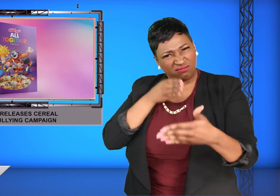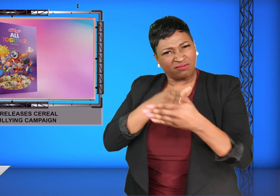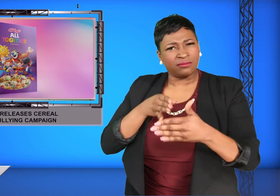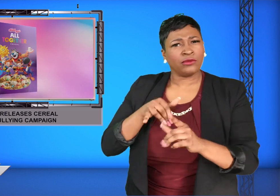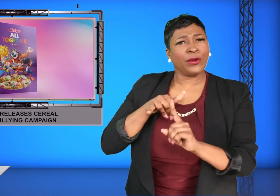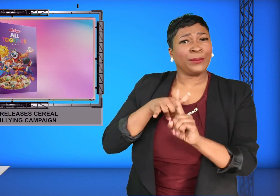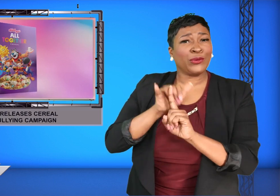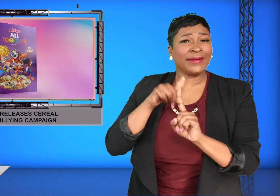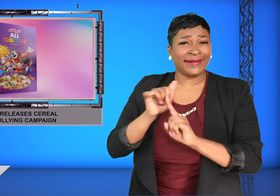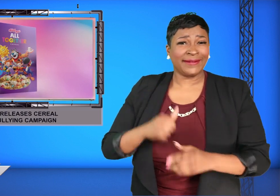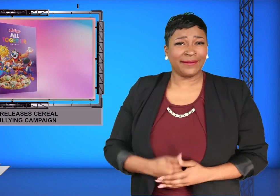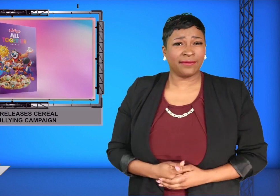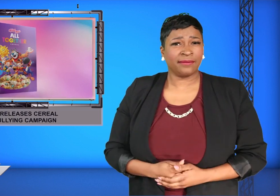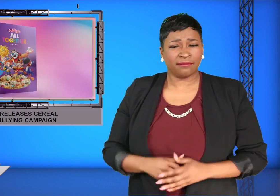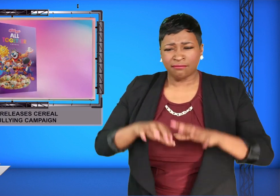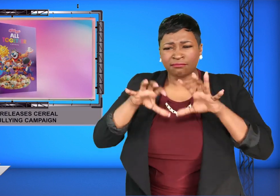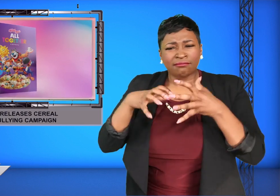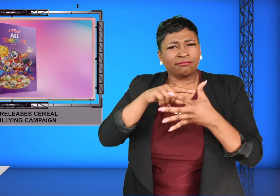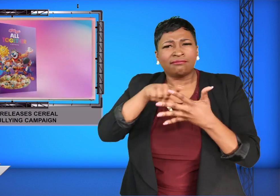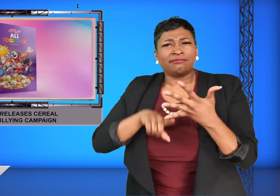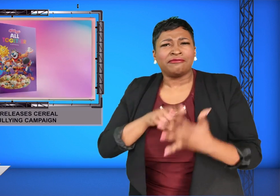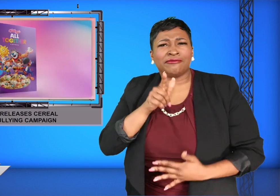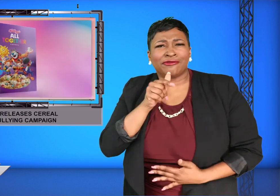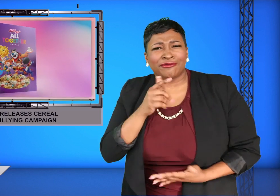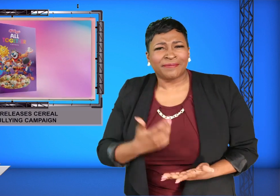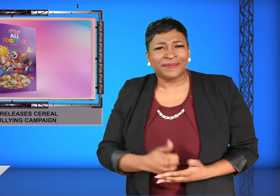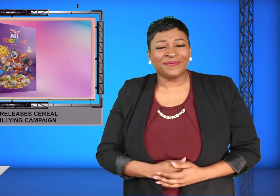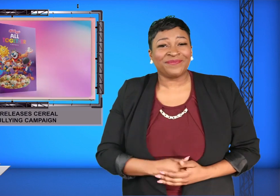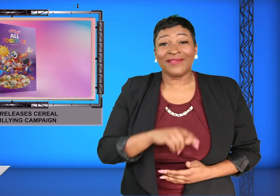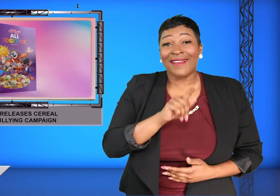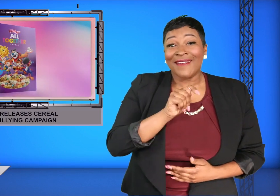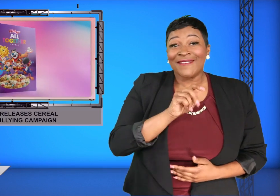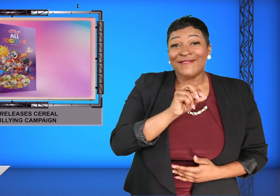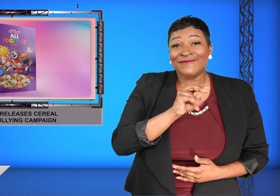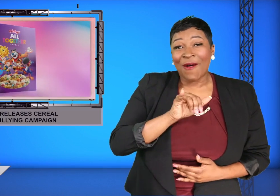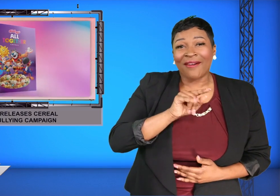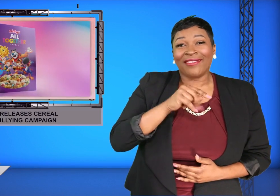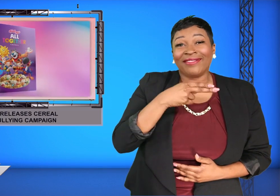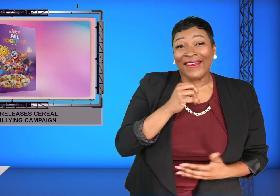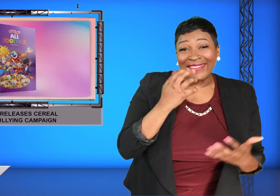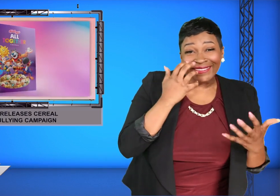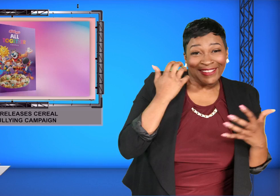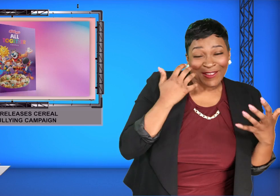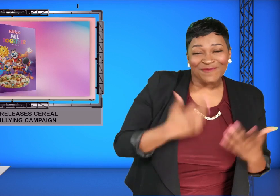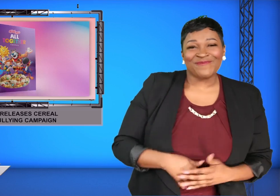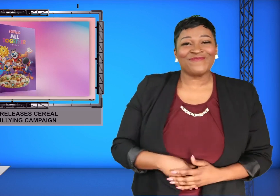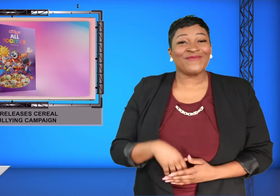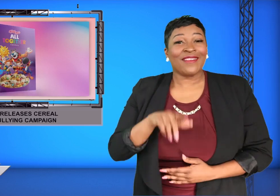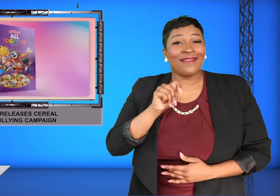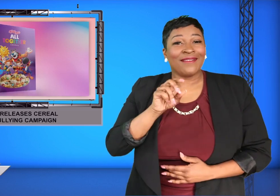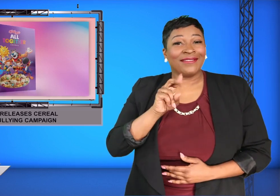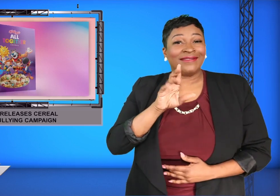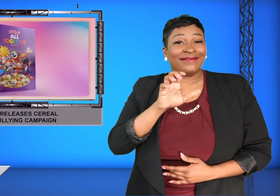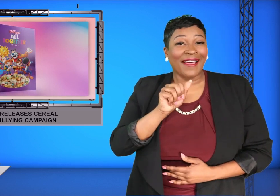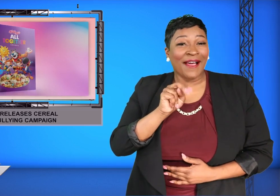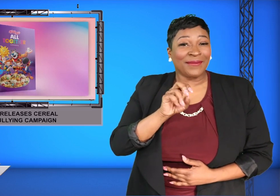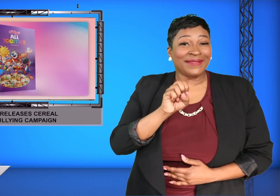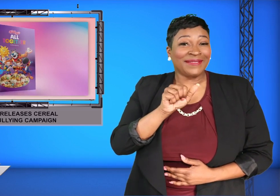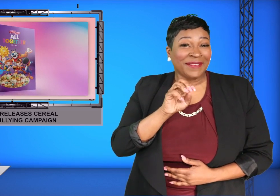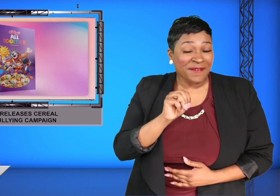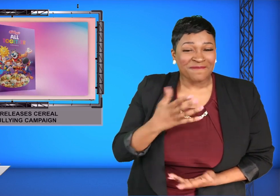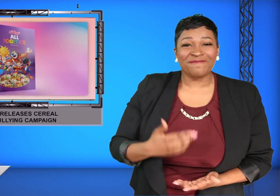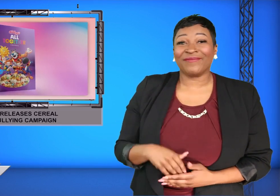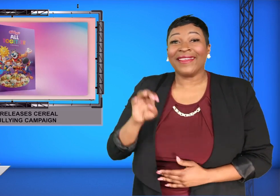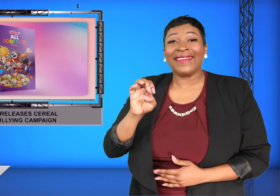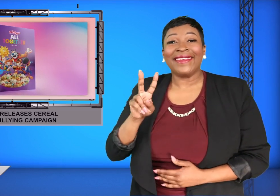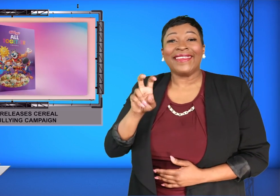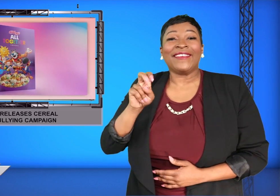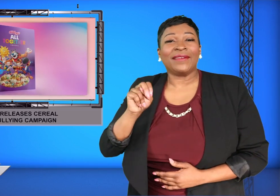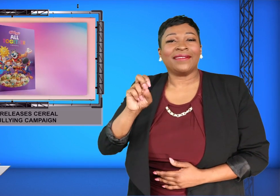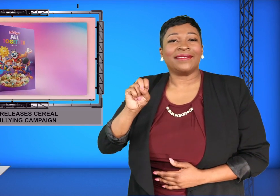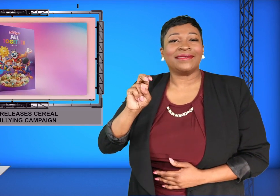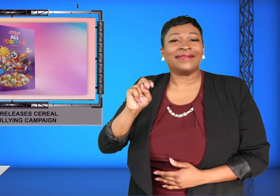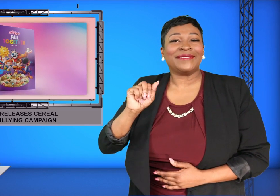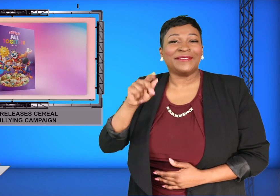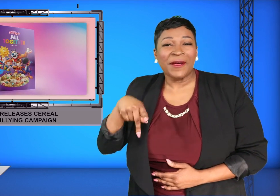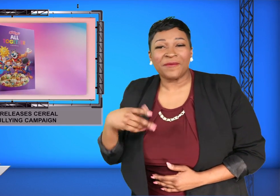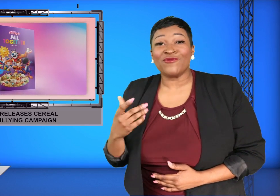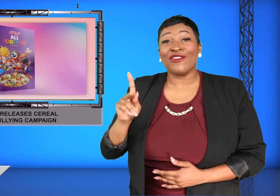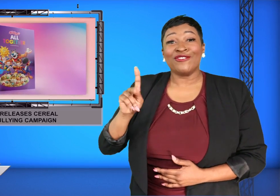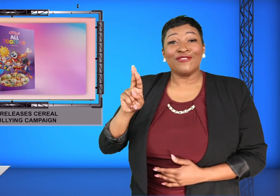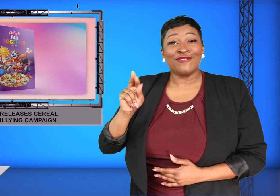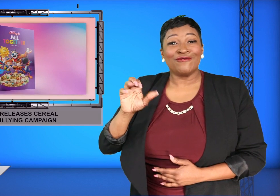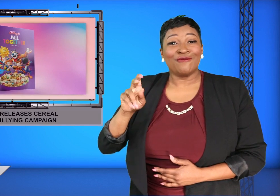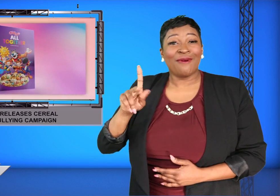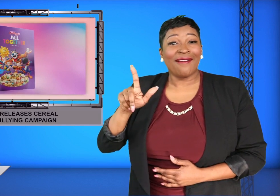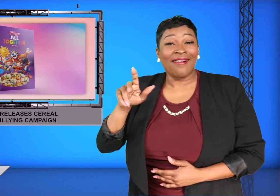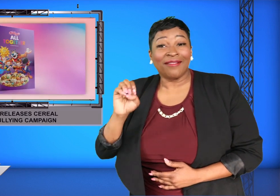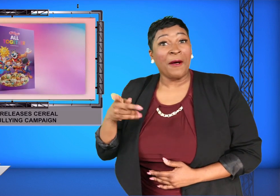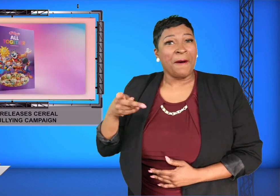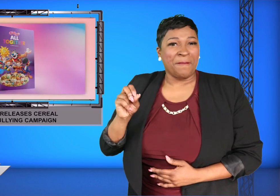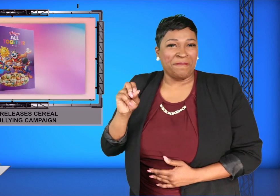It features Tony the Tiger, Toucan Sam, even Snap, Krackle and Pop!